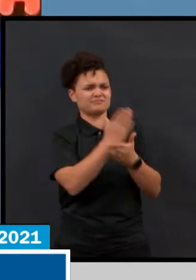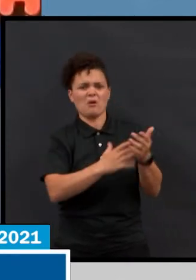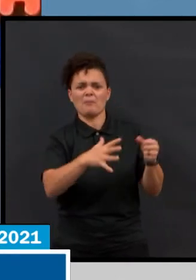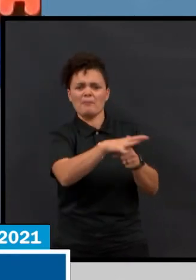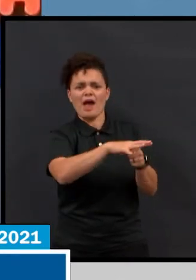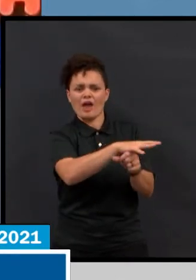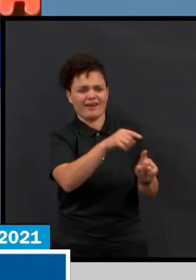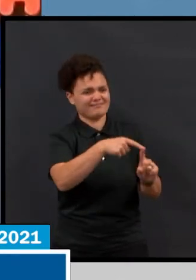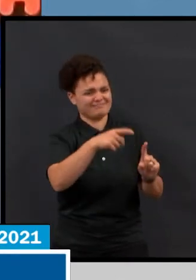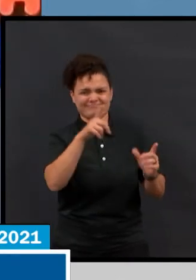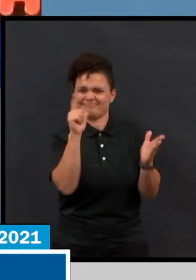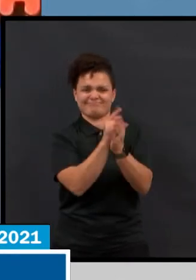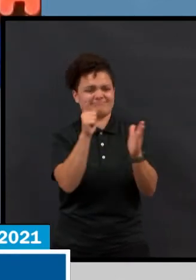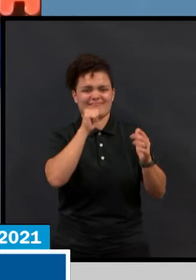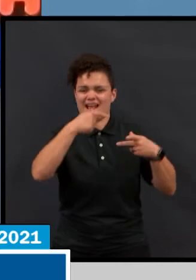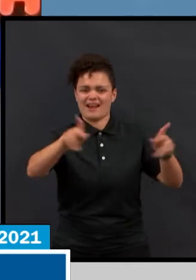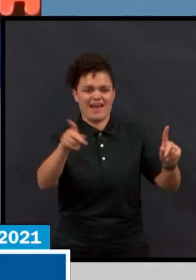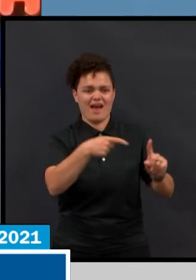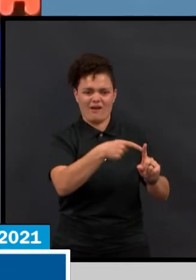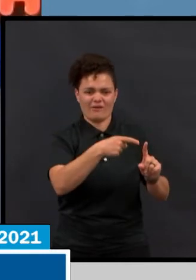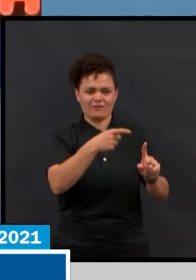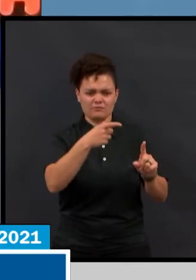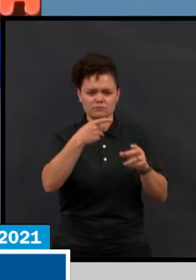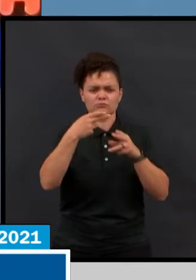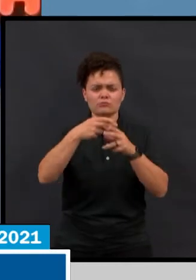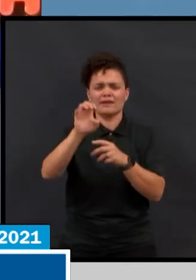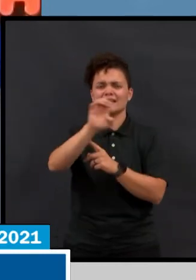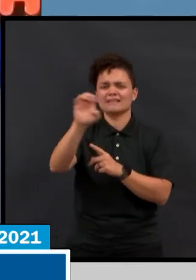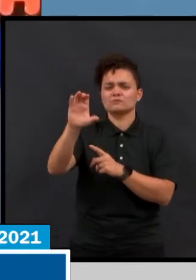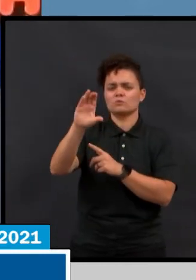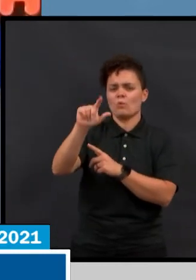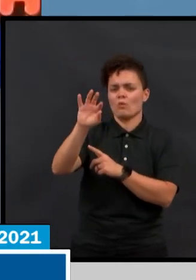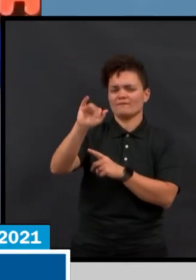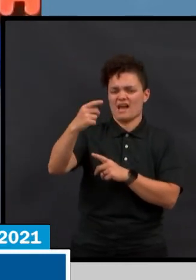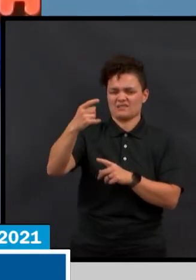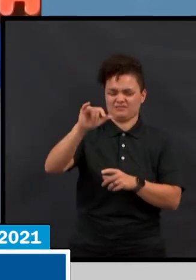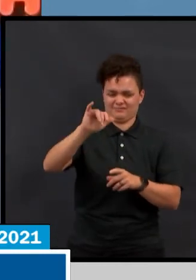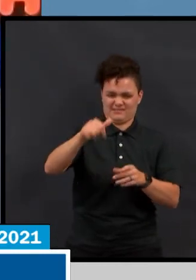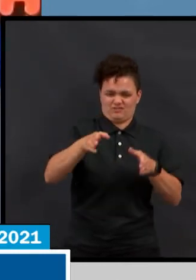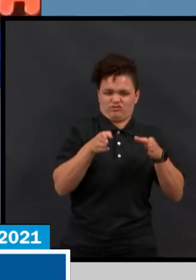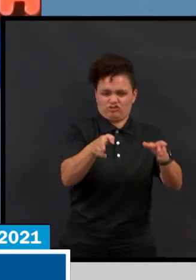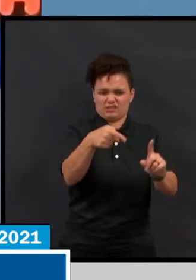colfax so in partnership with council district 5 we're doing what's known as the legislative